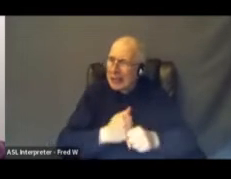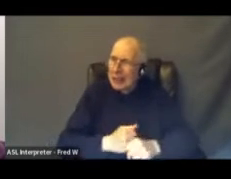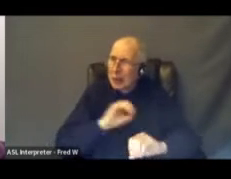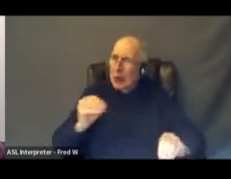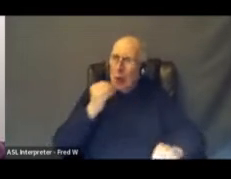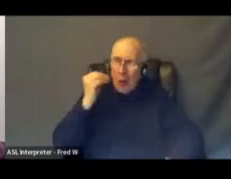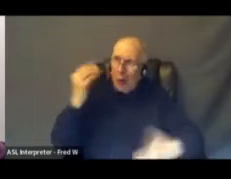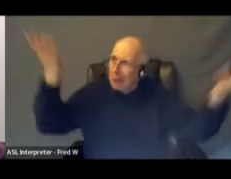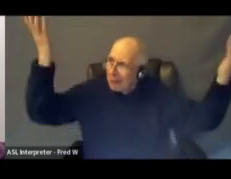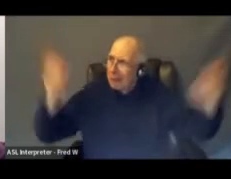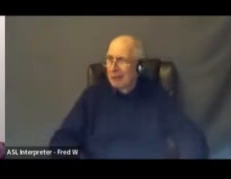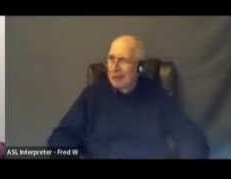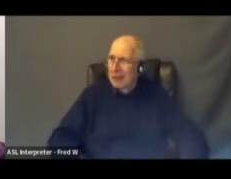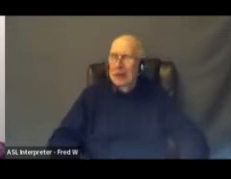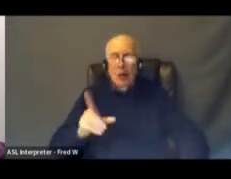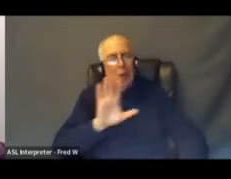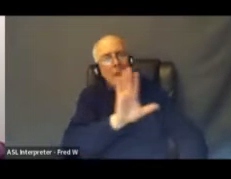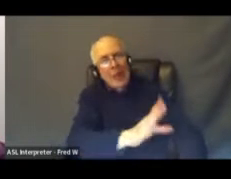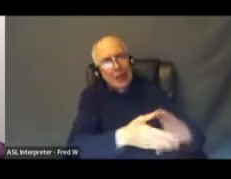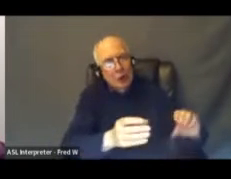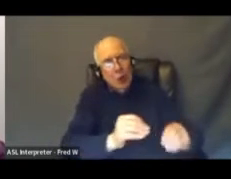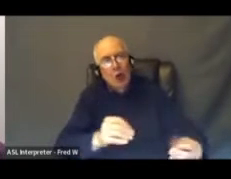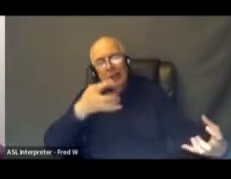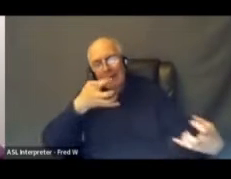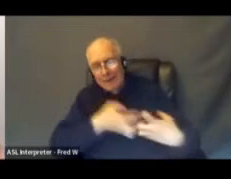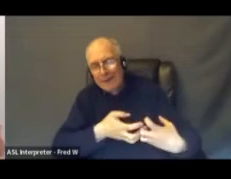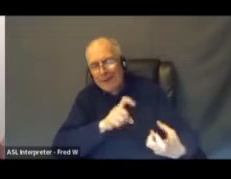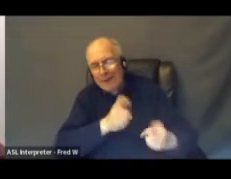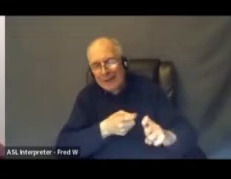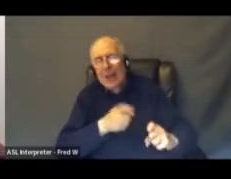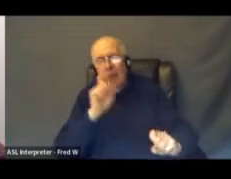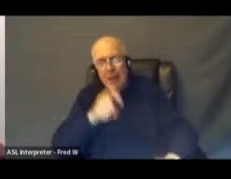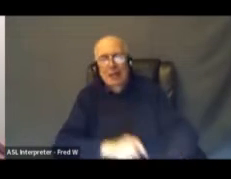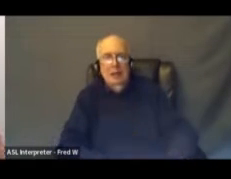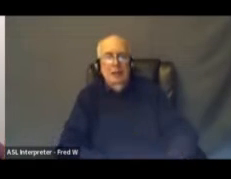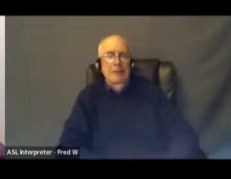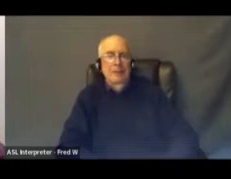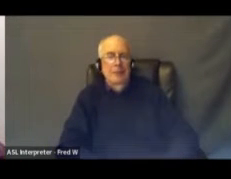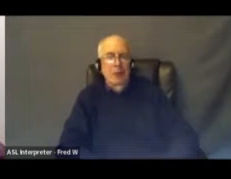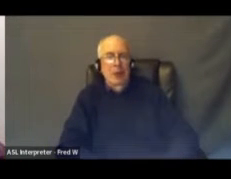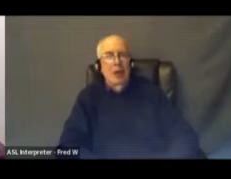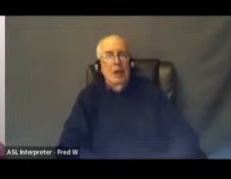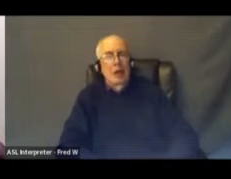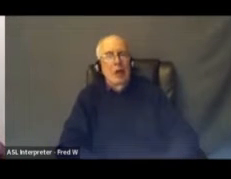about their story. You know, we really want to be mindful, person centered approach so that